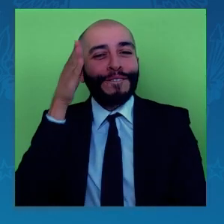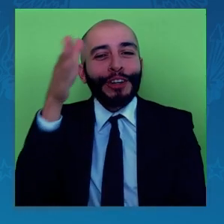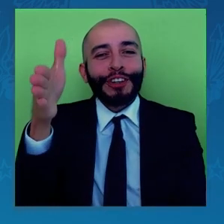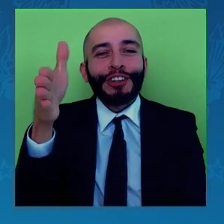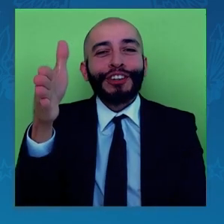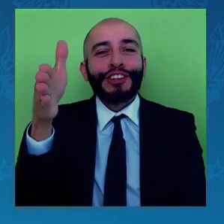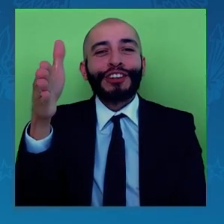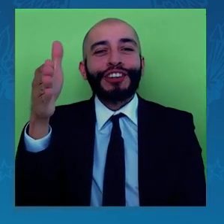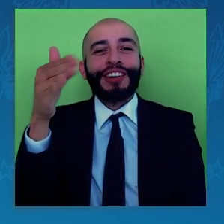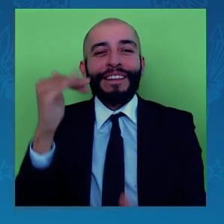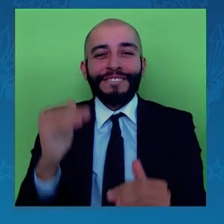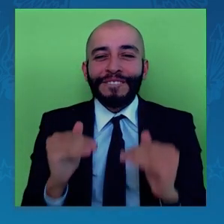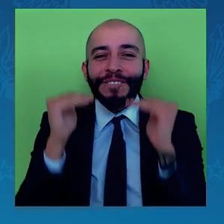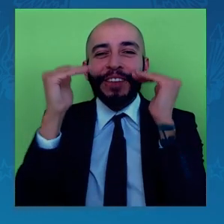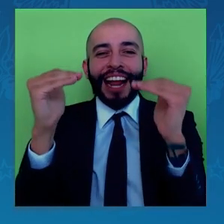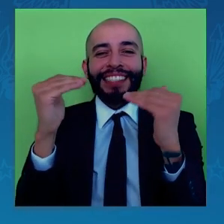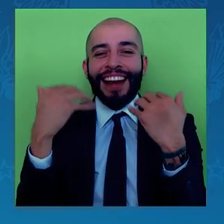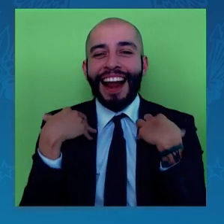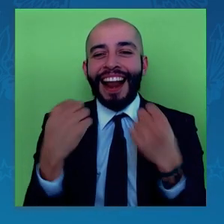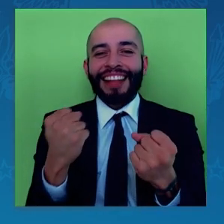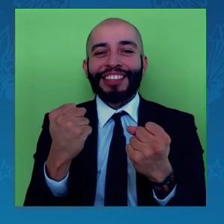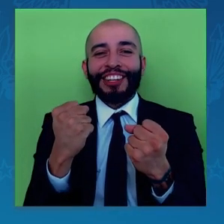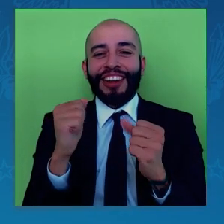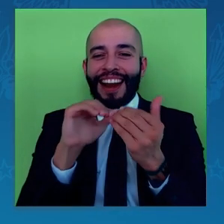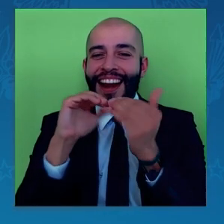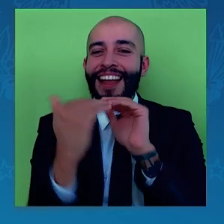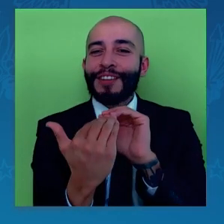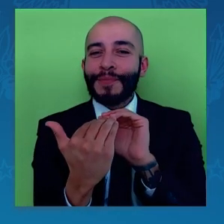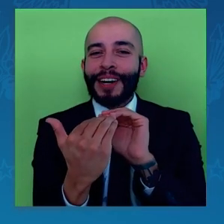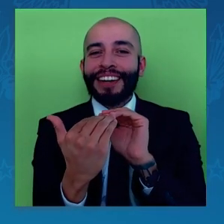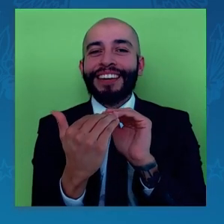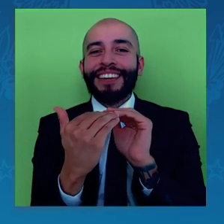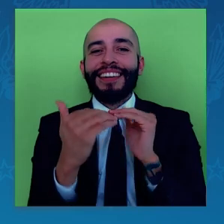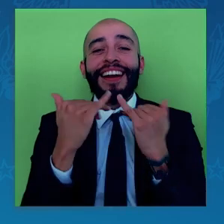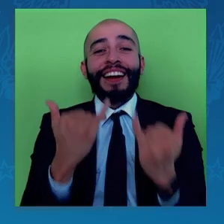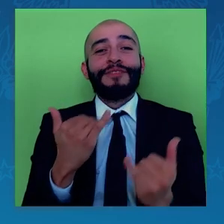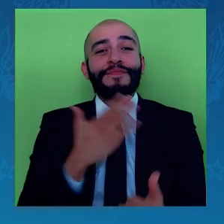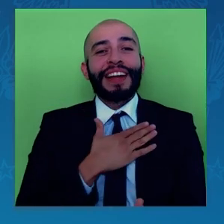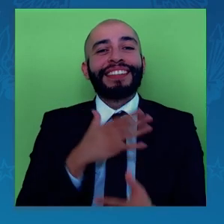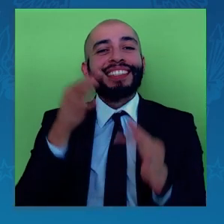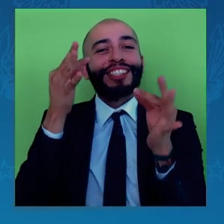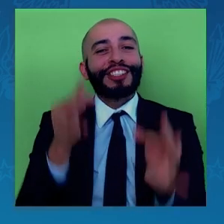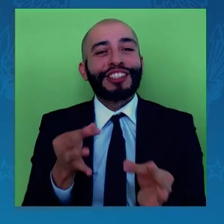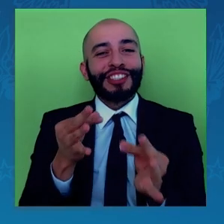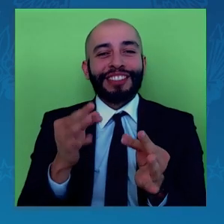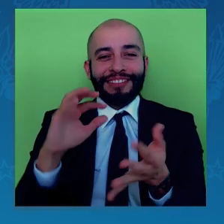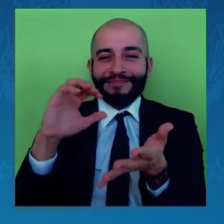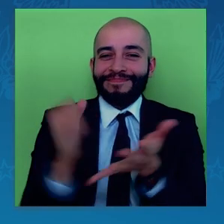It is up to all of us to seize on that opportunity. Thank you all.